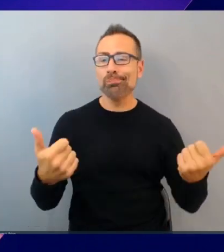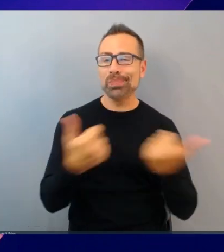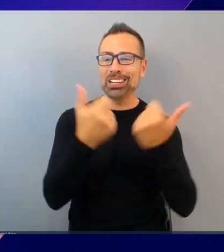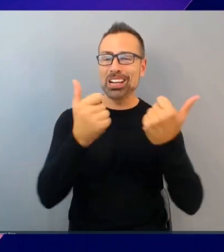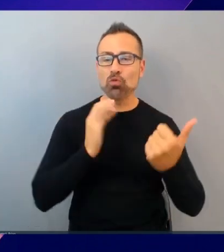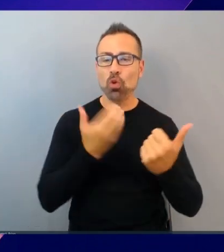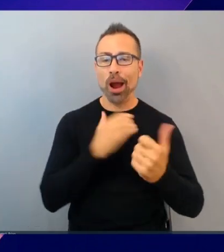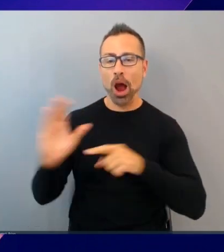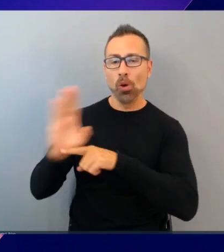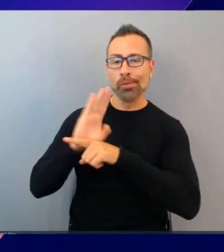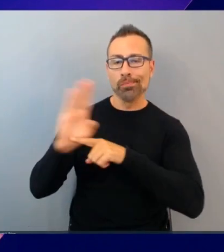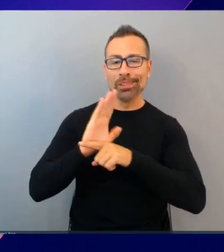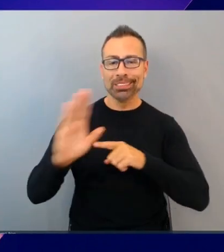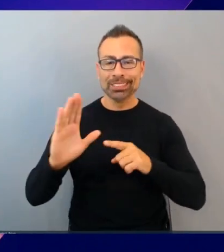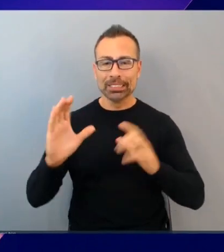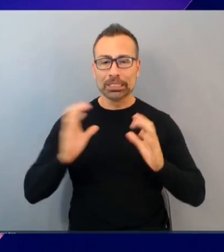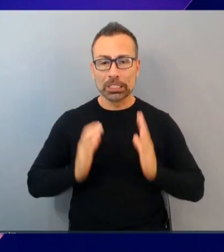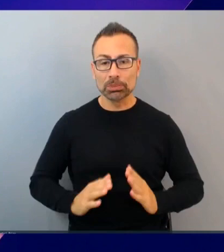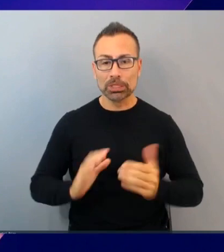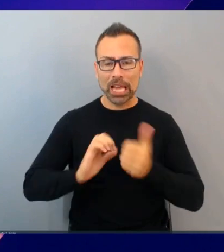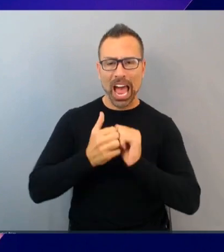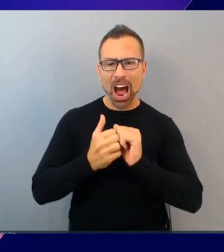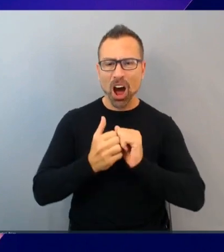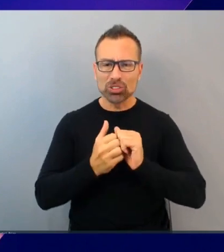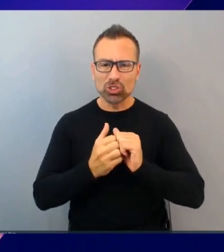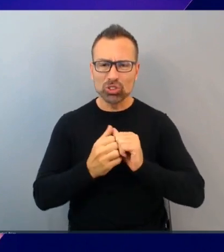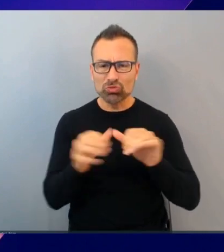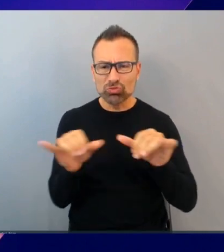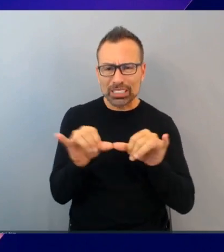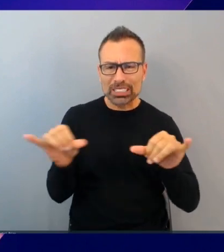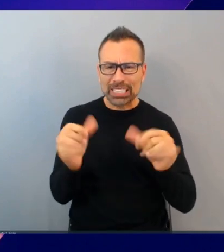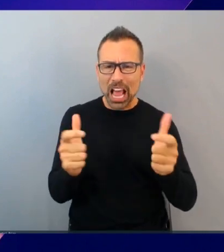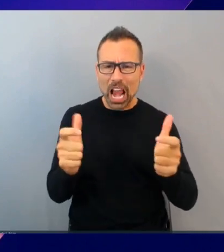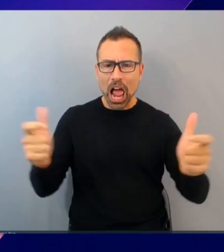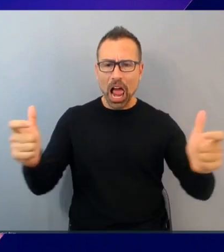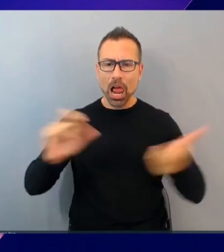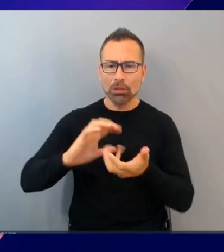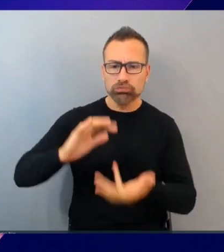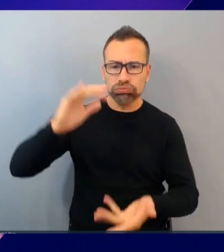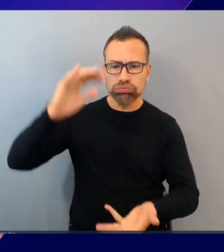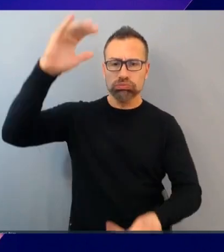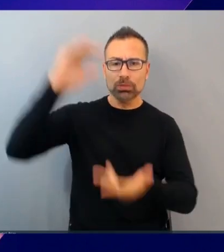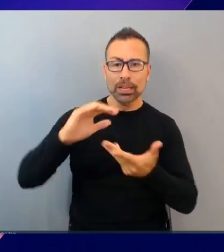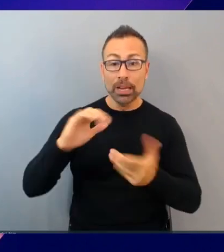is a way to scale up and train a lot of employees, because until Q3 of 2021,